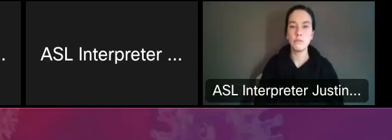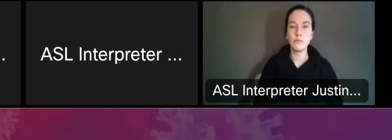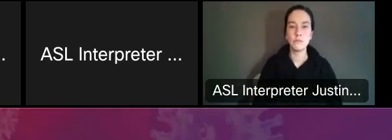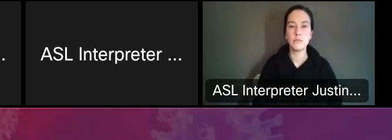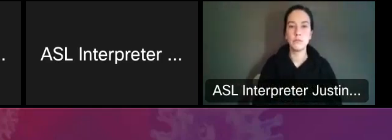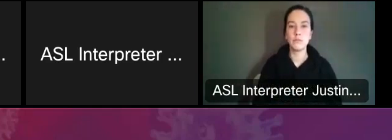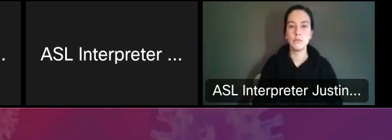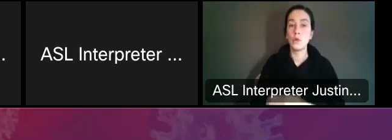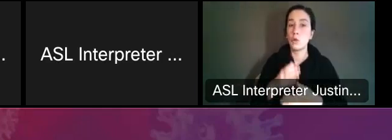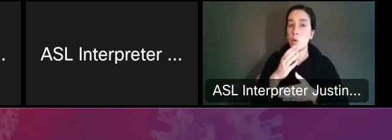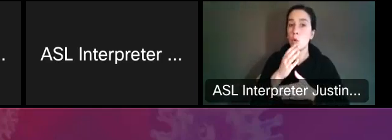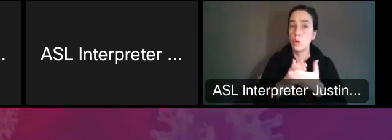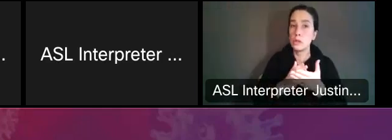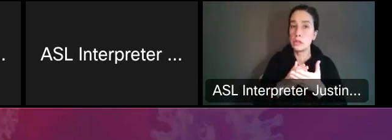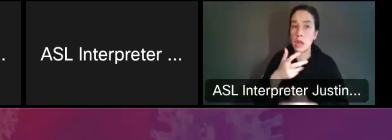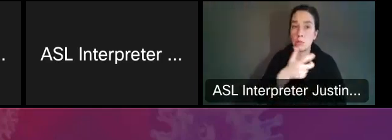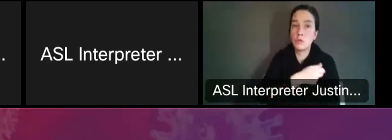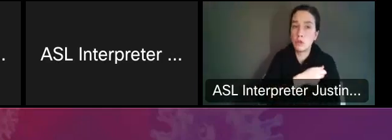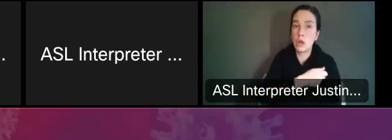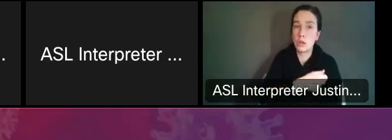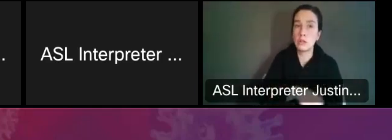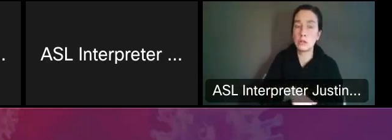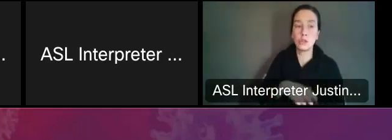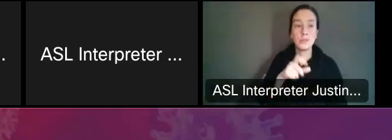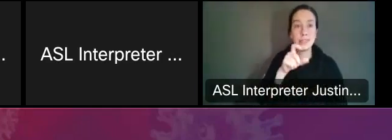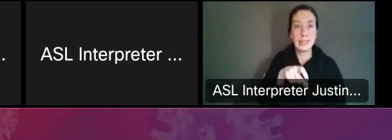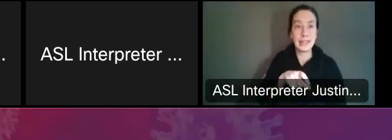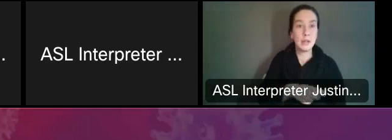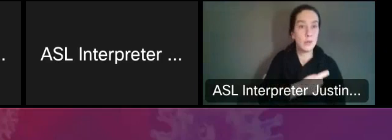2 doses of Pfizer derna or novavax vaccine.